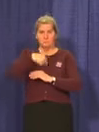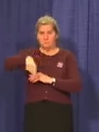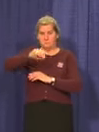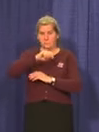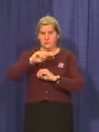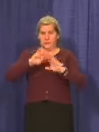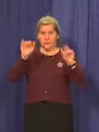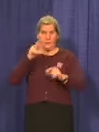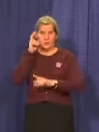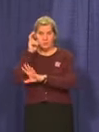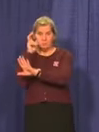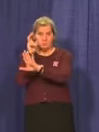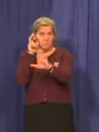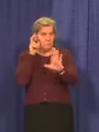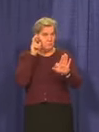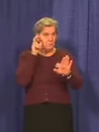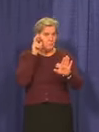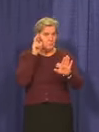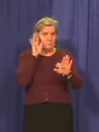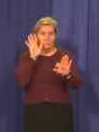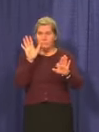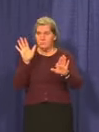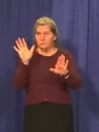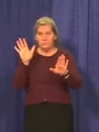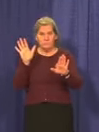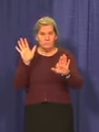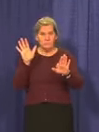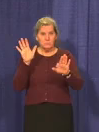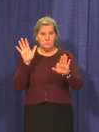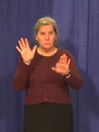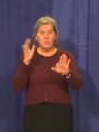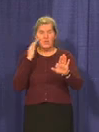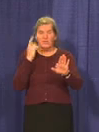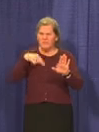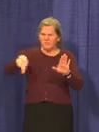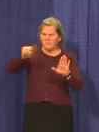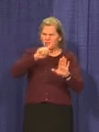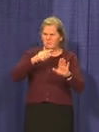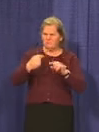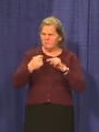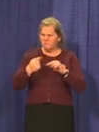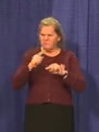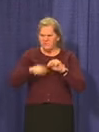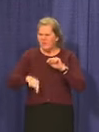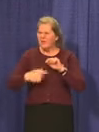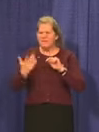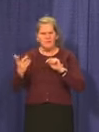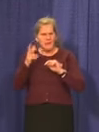THAT EVERYONE CAN HEAR US. IF ANY REPORTERS ARE HAVING A PROBLEM, PLEASE SEND AN E-MAIL